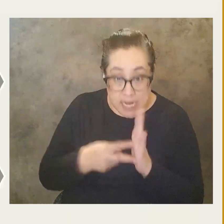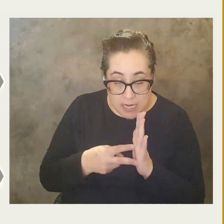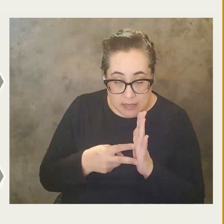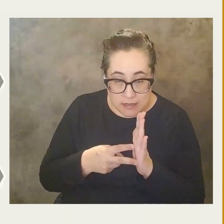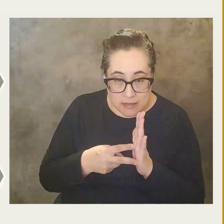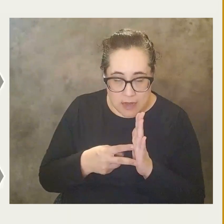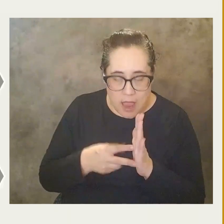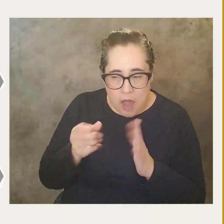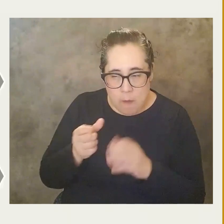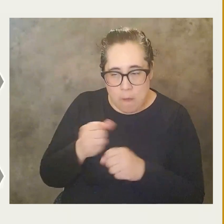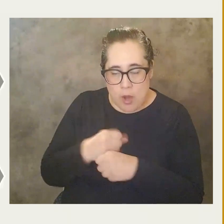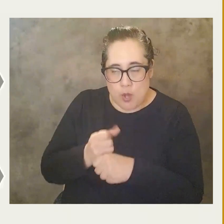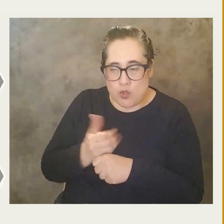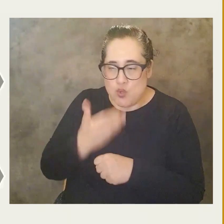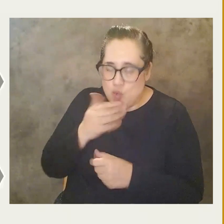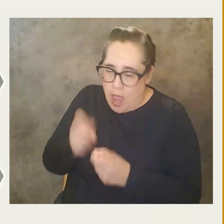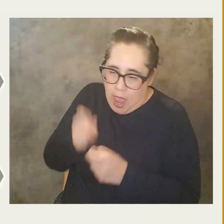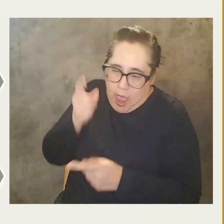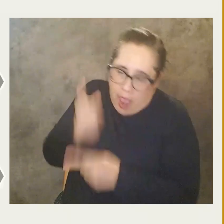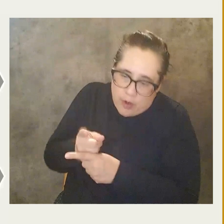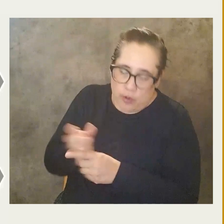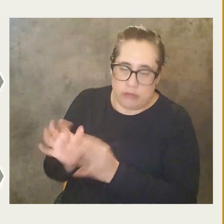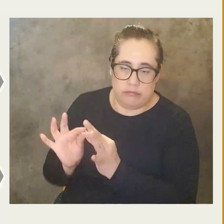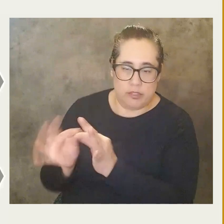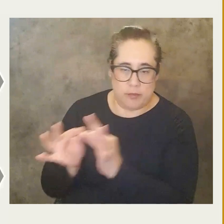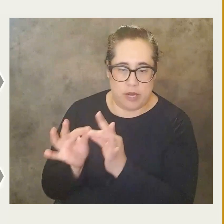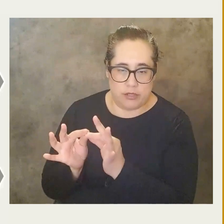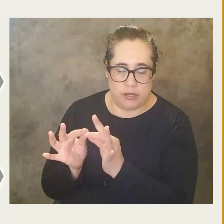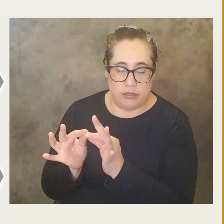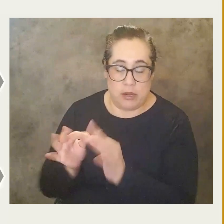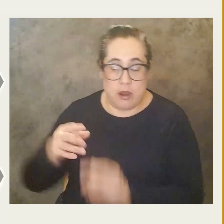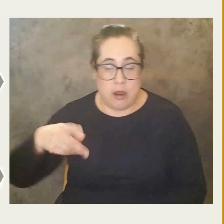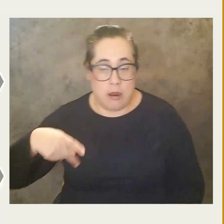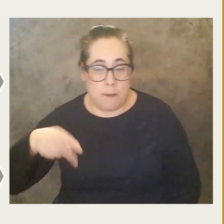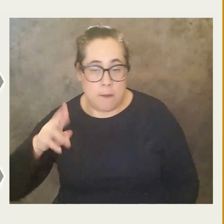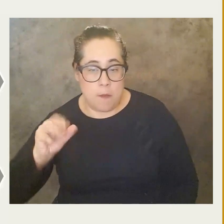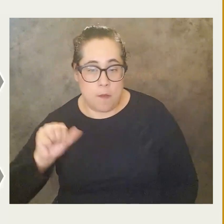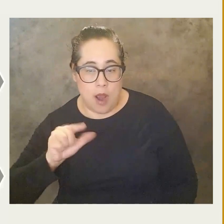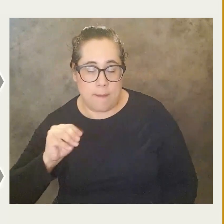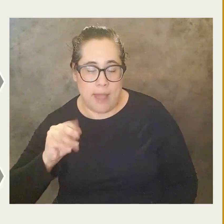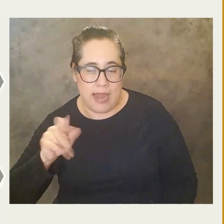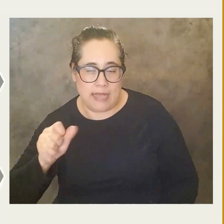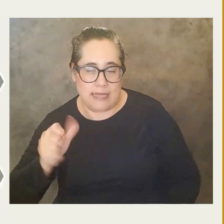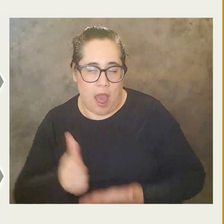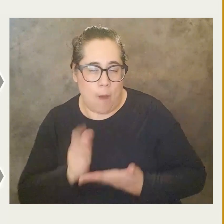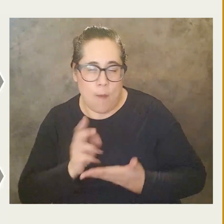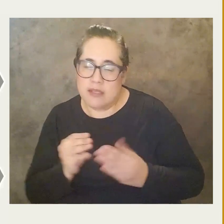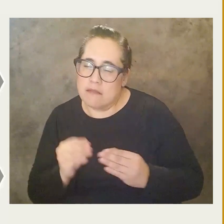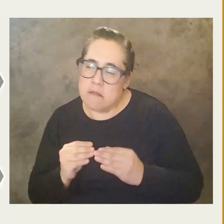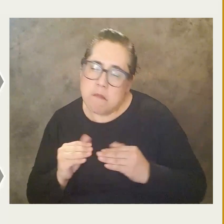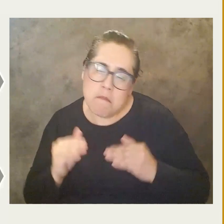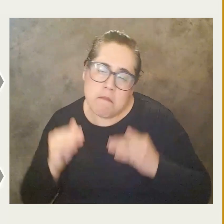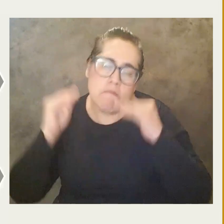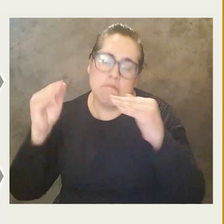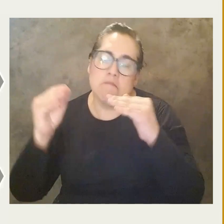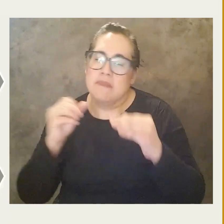and produce an accurate interpretation. Pragmatics helps us move beyond words and ...